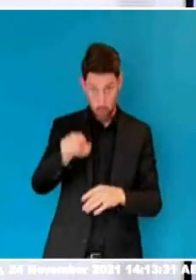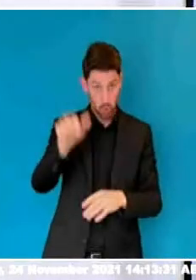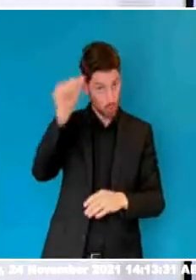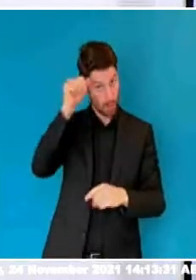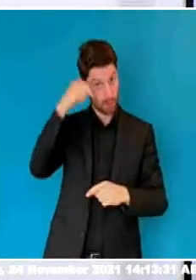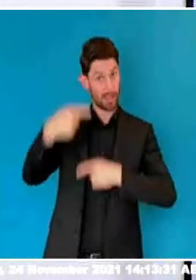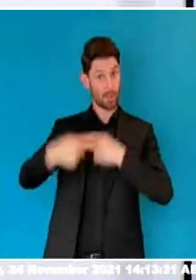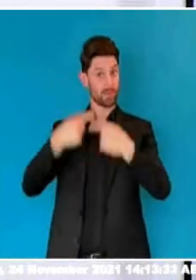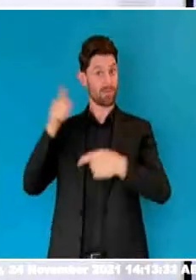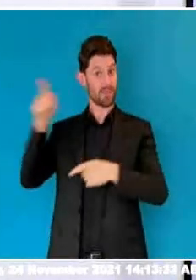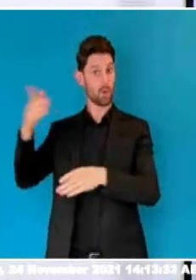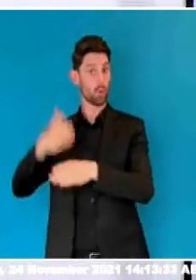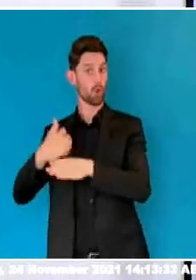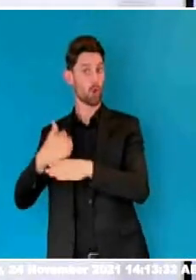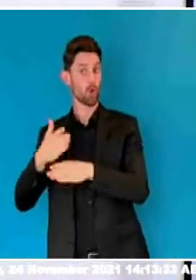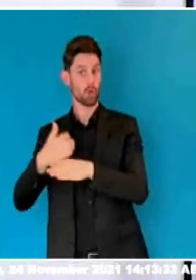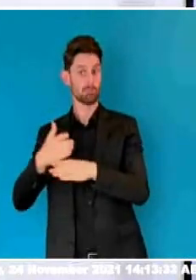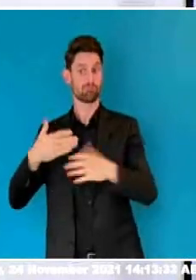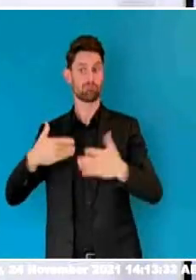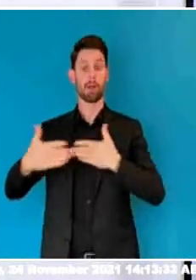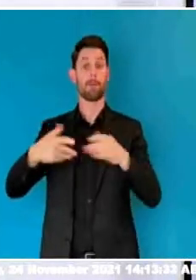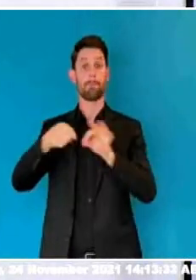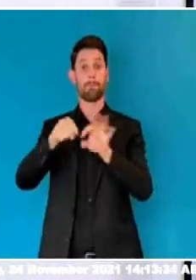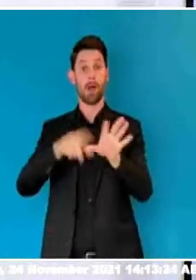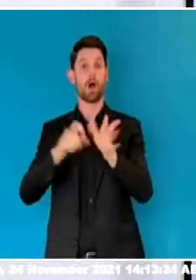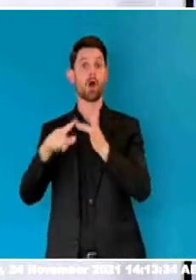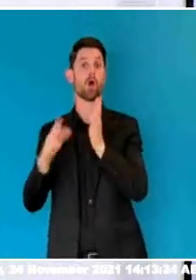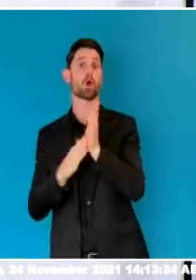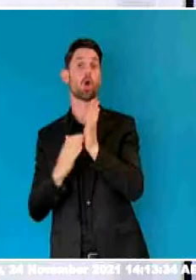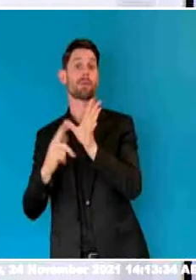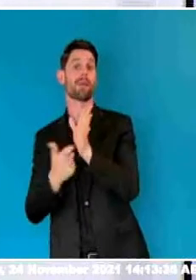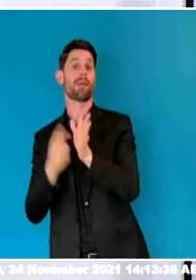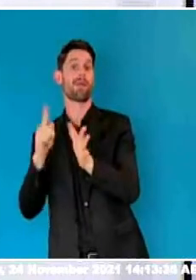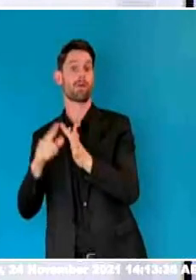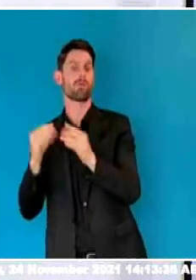work undertaken by Comcare as part of the Collaborative Partnership?